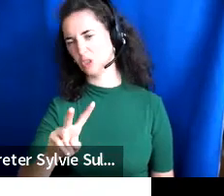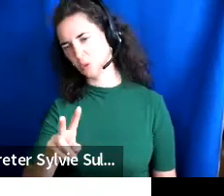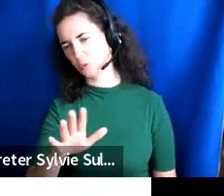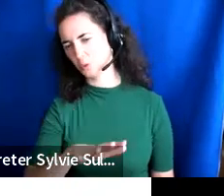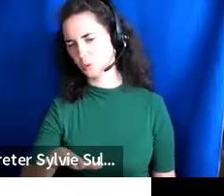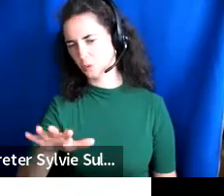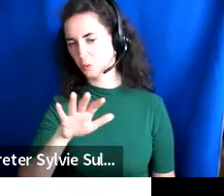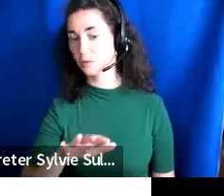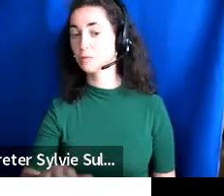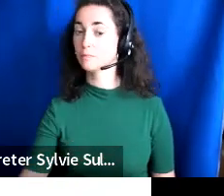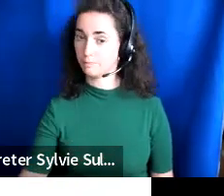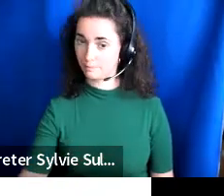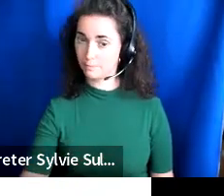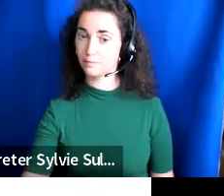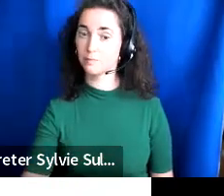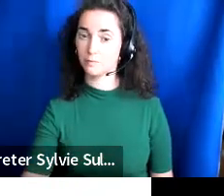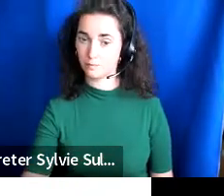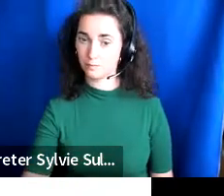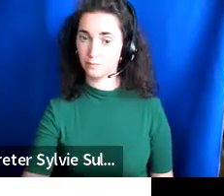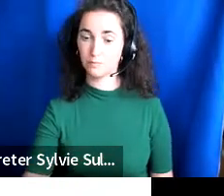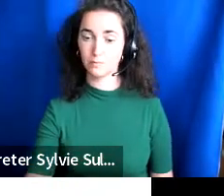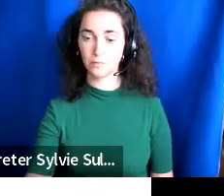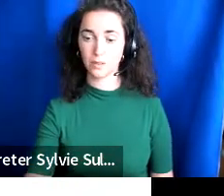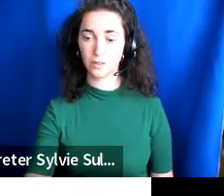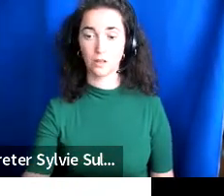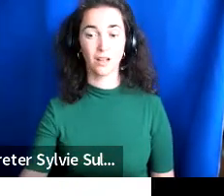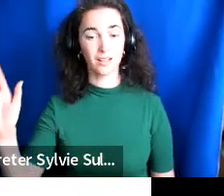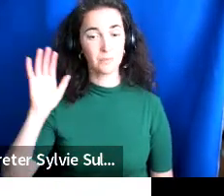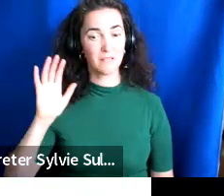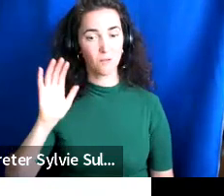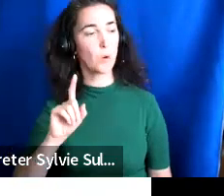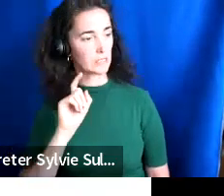You would not even know where that we needed to be. Ada compared.